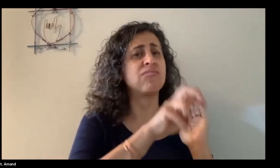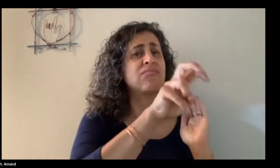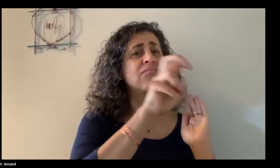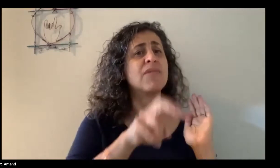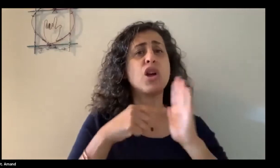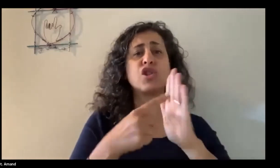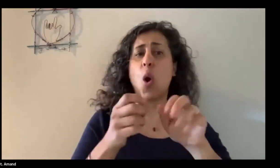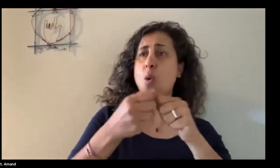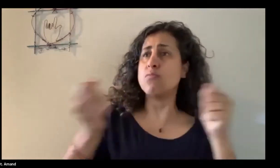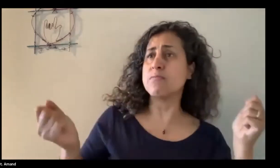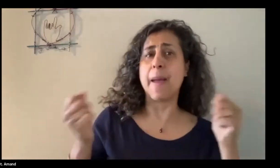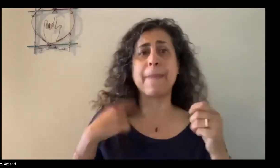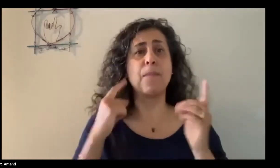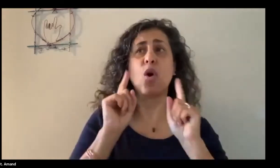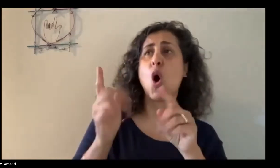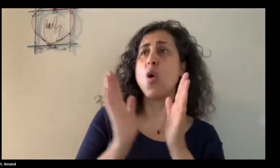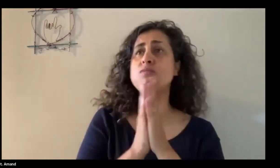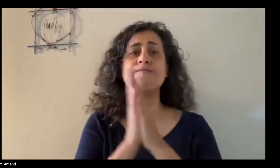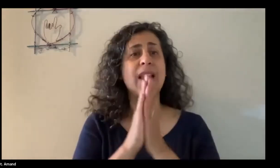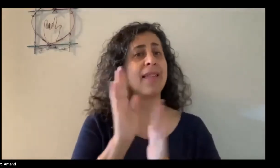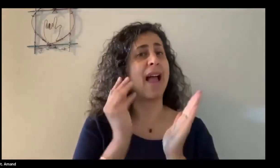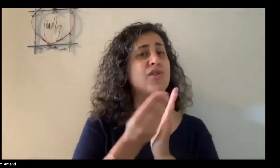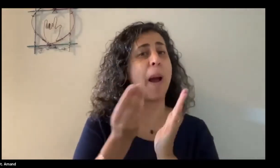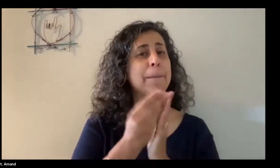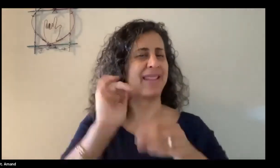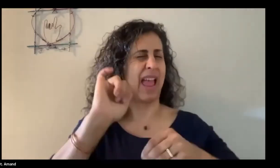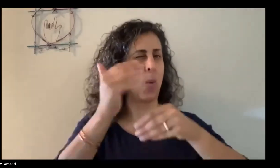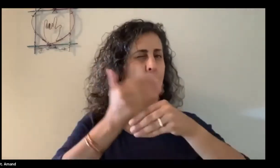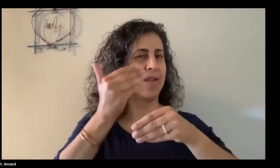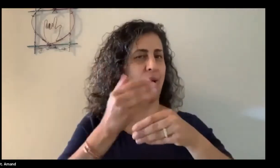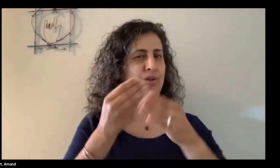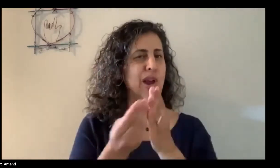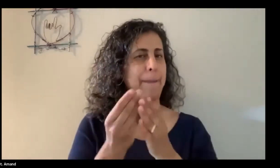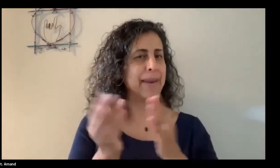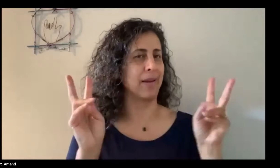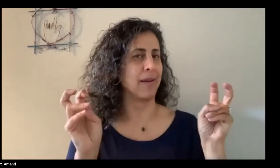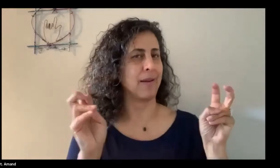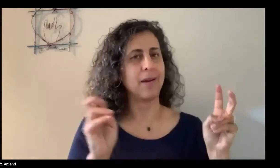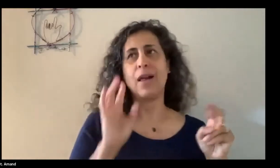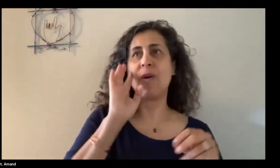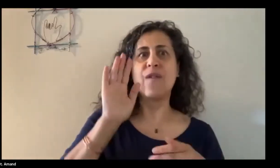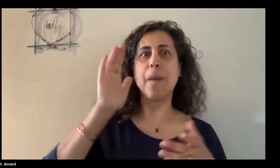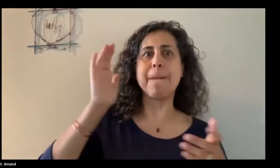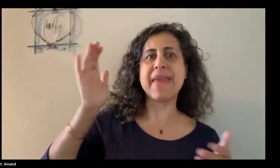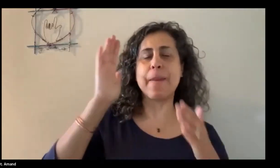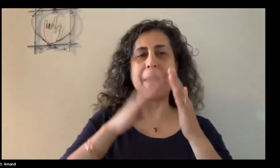the twice-annual open studios, and people could go and people would show their artwork and you could do shopping